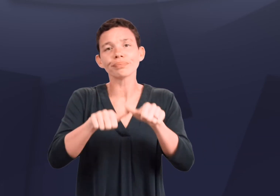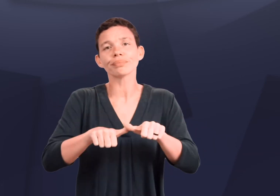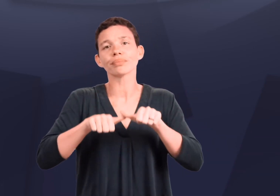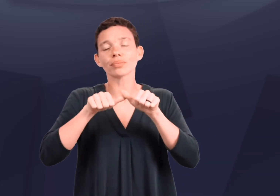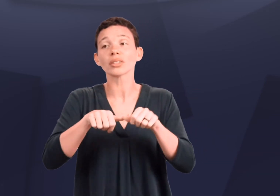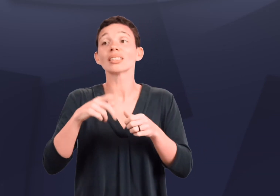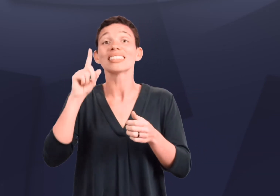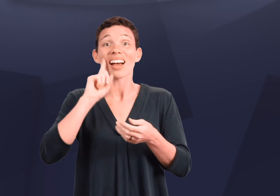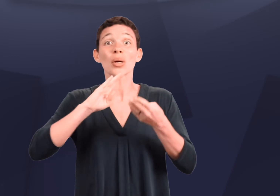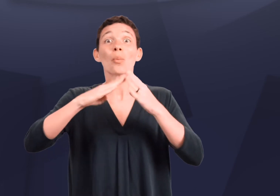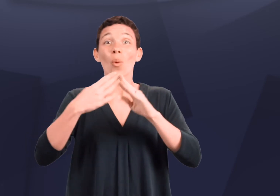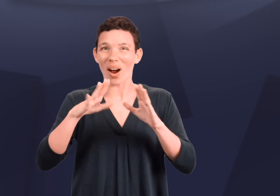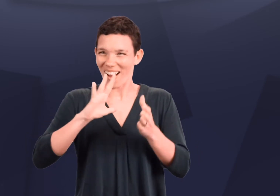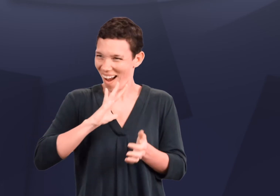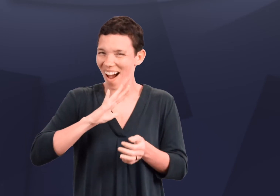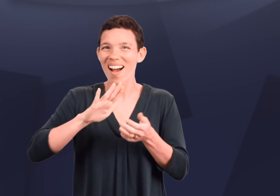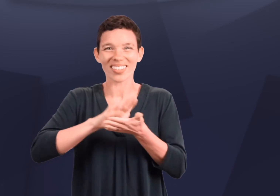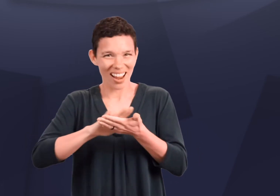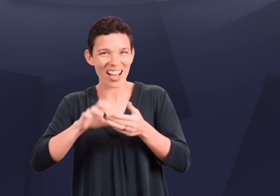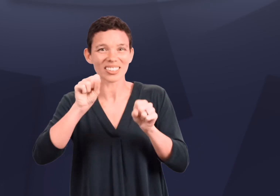down towards even more marginalized groups.